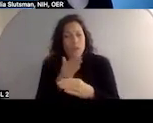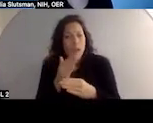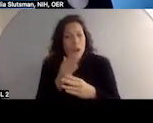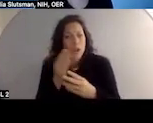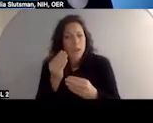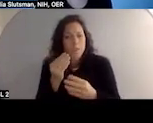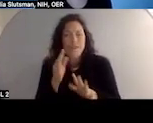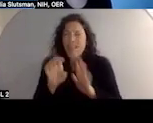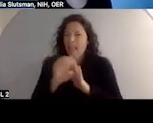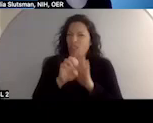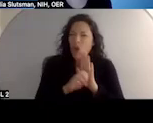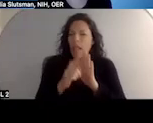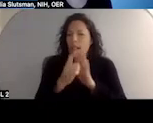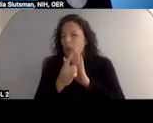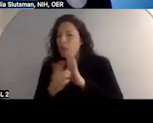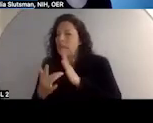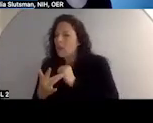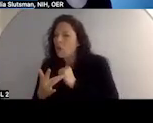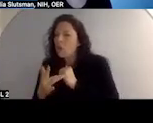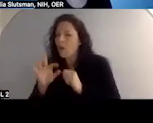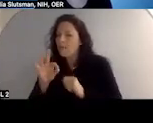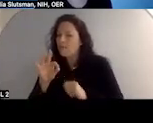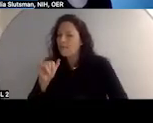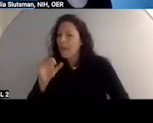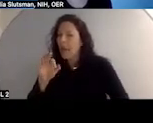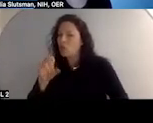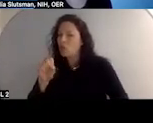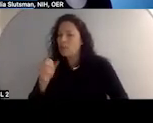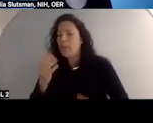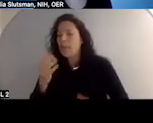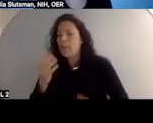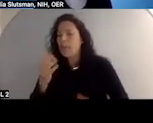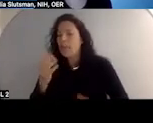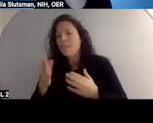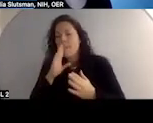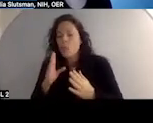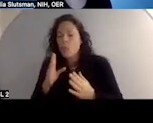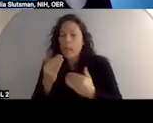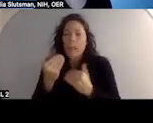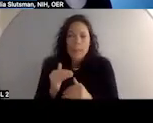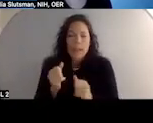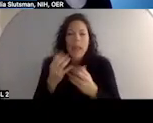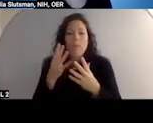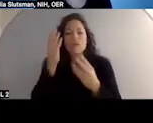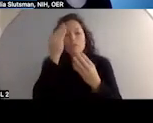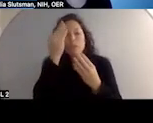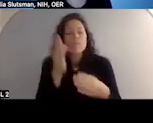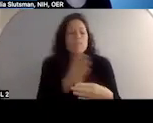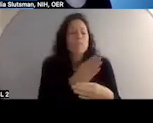legal and technical factors that might limit the scope of data sharing. I also want to stress that